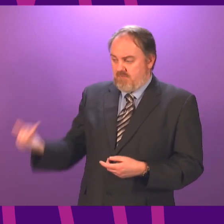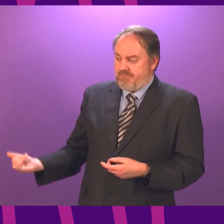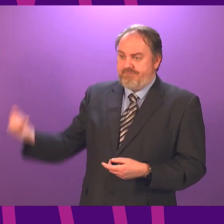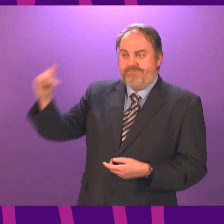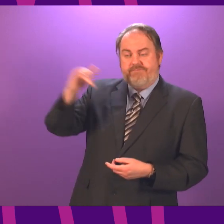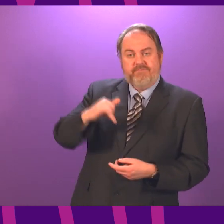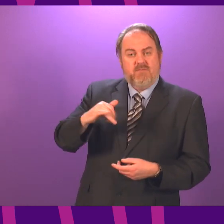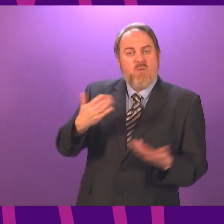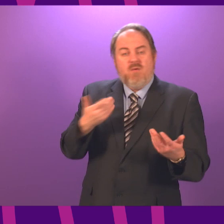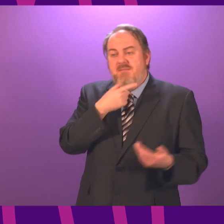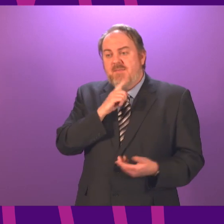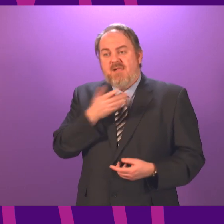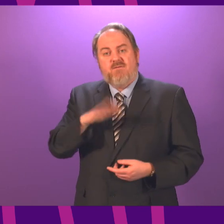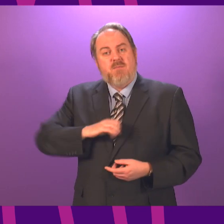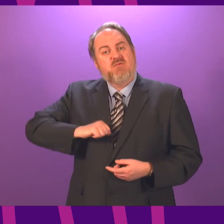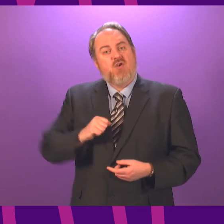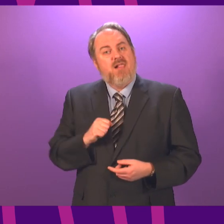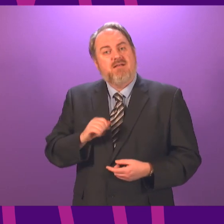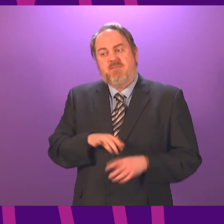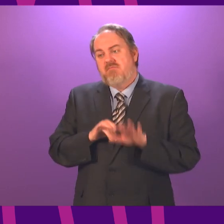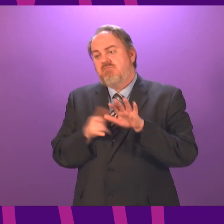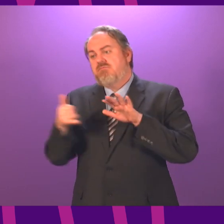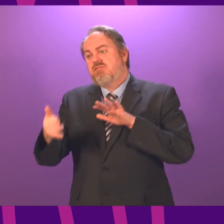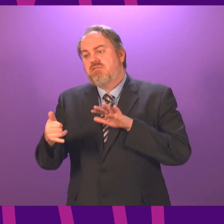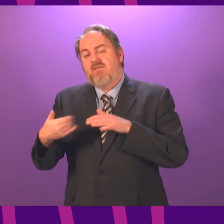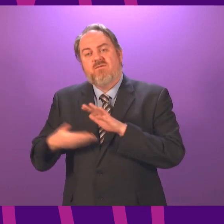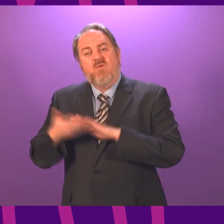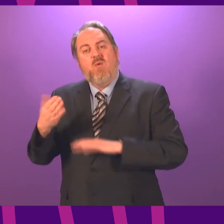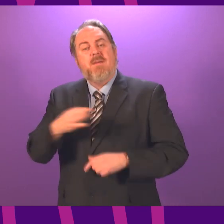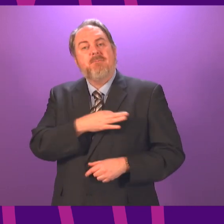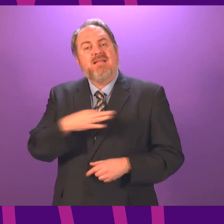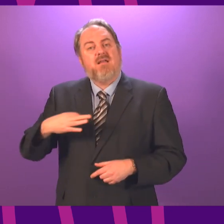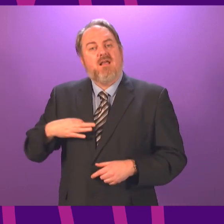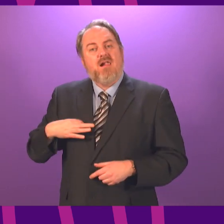travelled overseas to receive medical treatment that is not available in the UK and that may